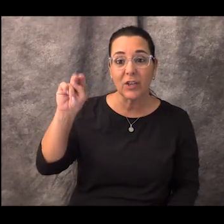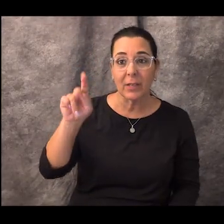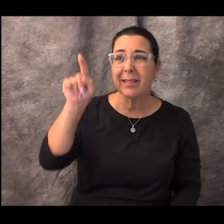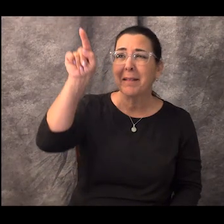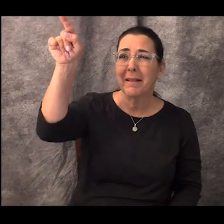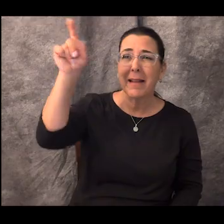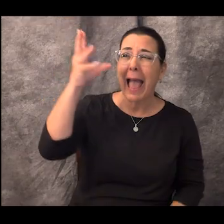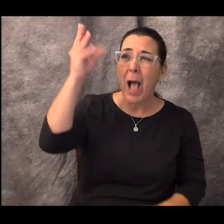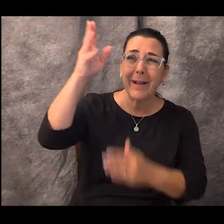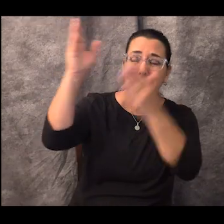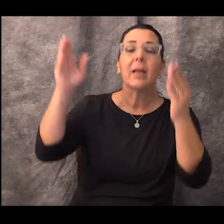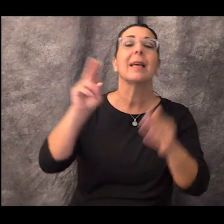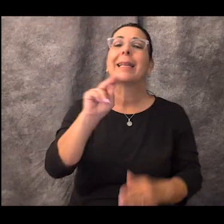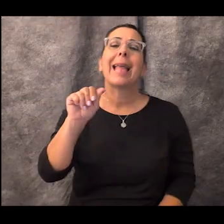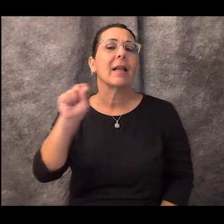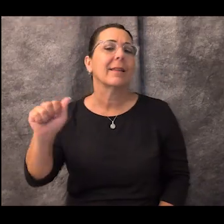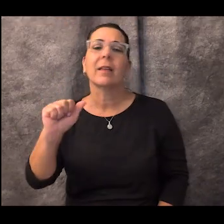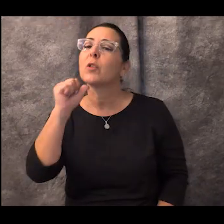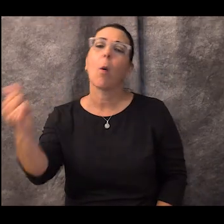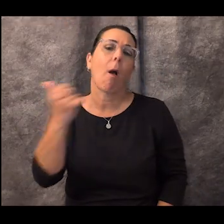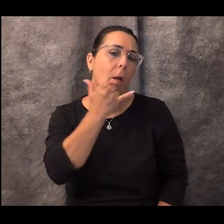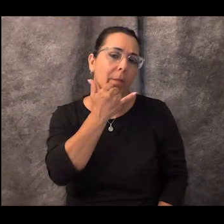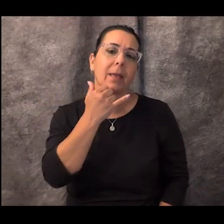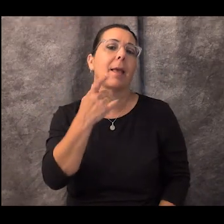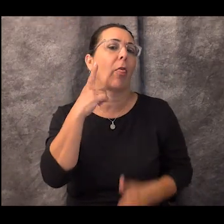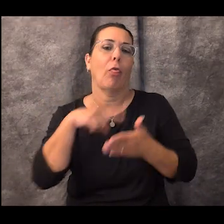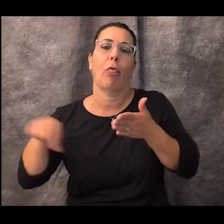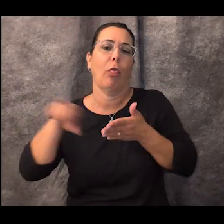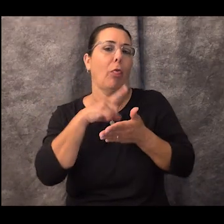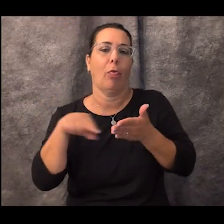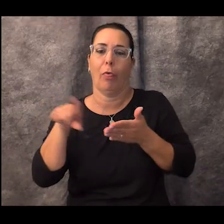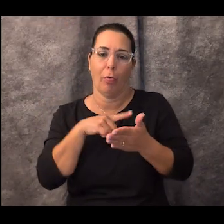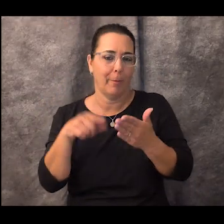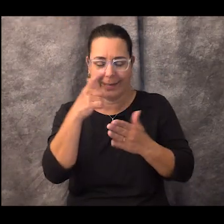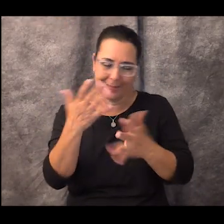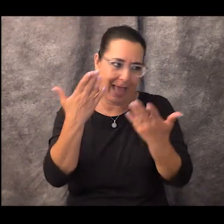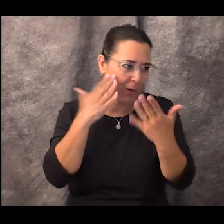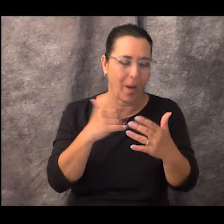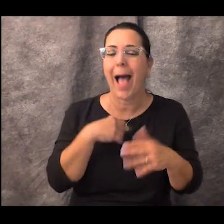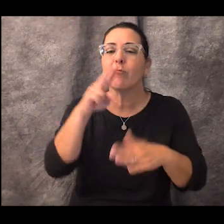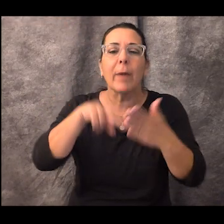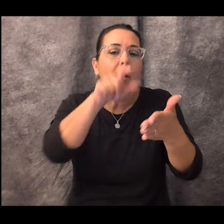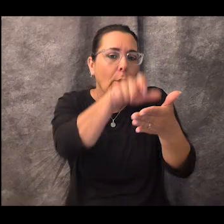don't NASA don't call in or something like, I don't know how often this is done okay? I read an article about it.